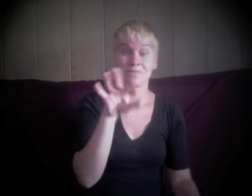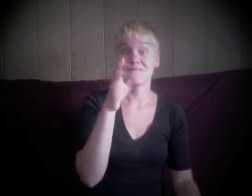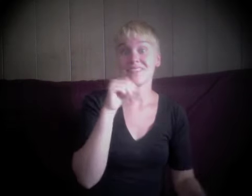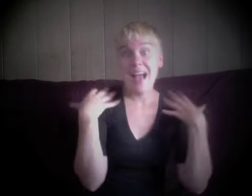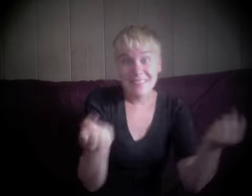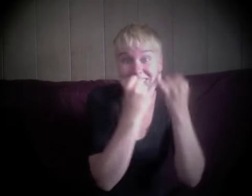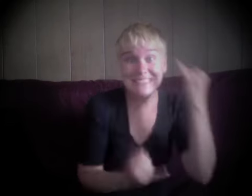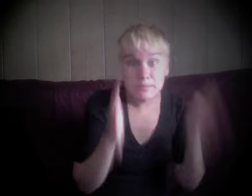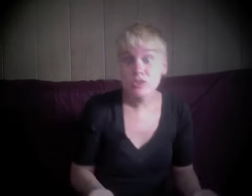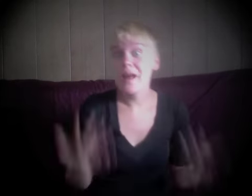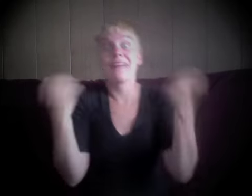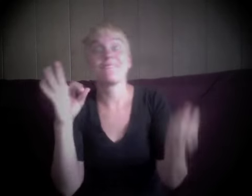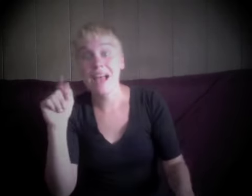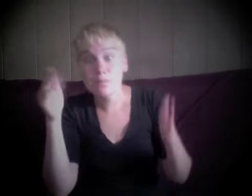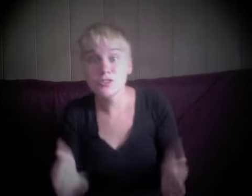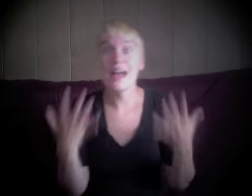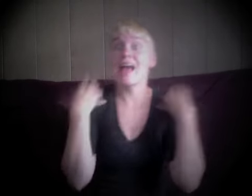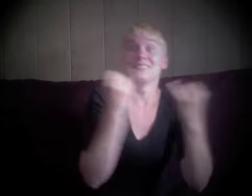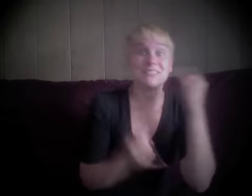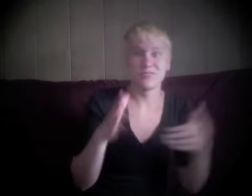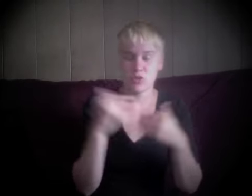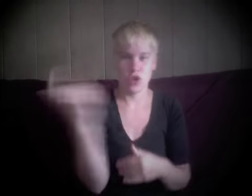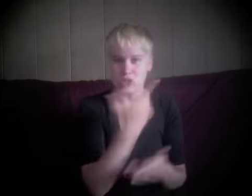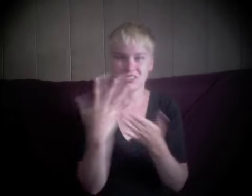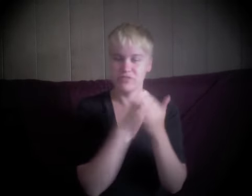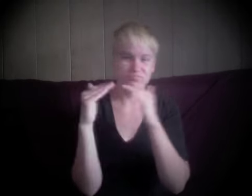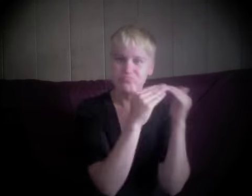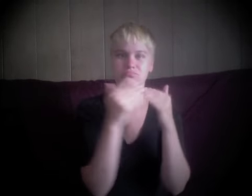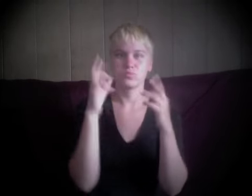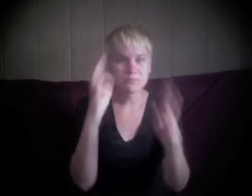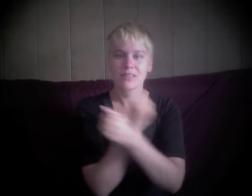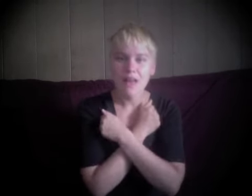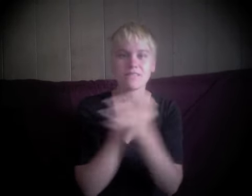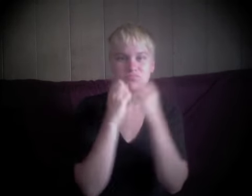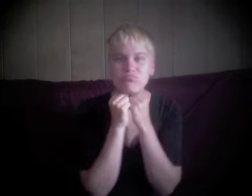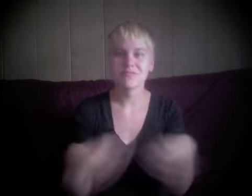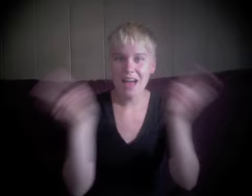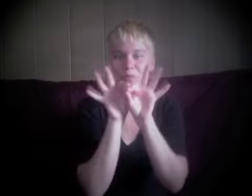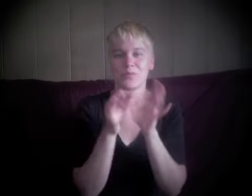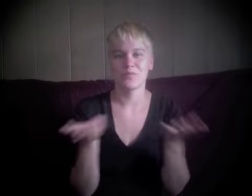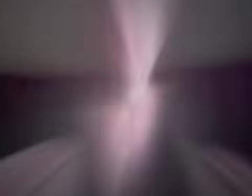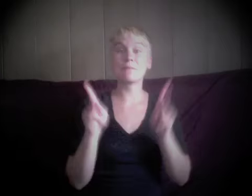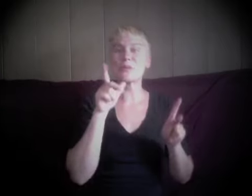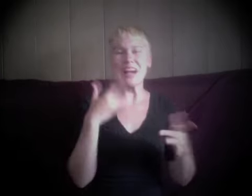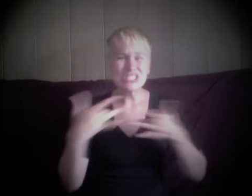Or a unhealthy, skinny person? Healthy fat person? Healthy skinny person? Don't they deserve just the same attention and care?